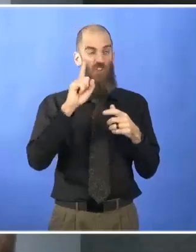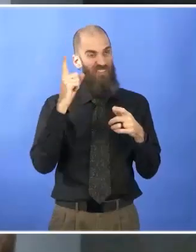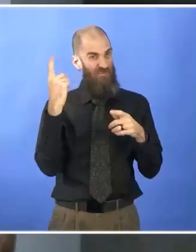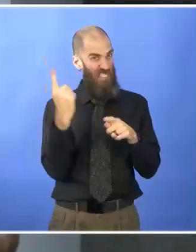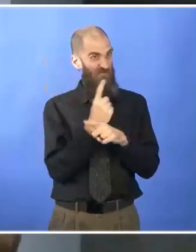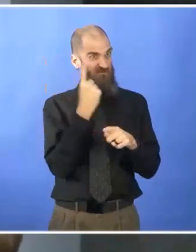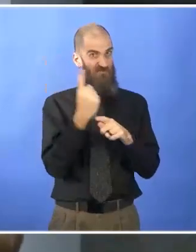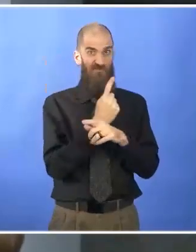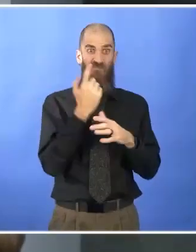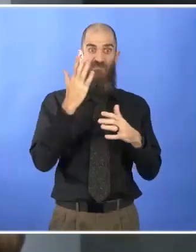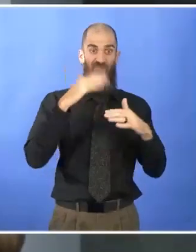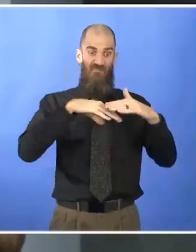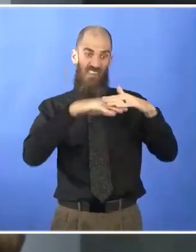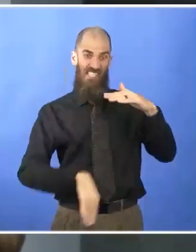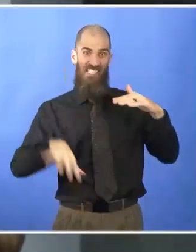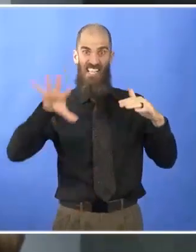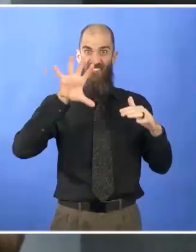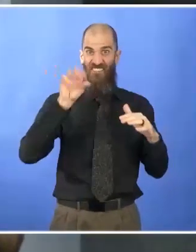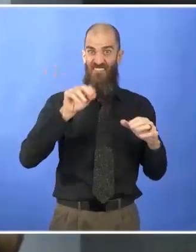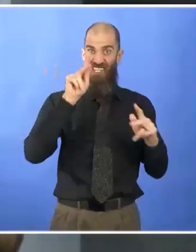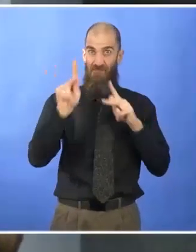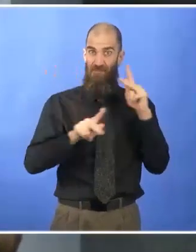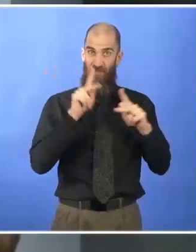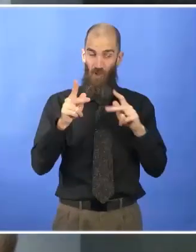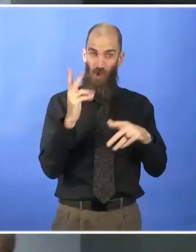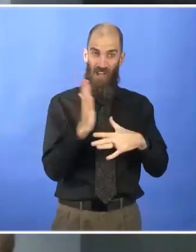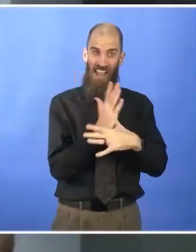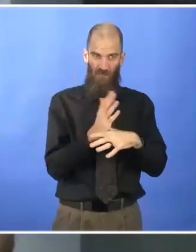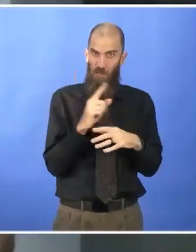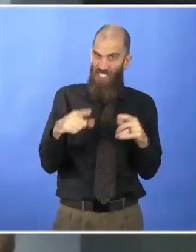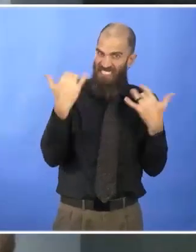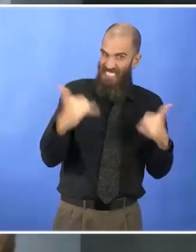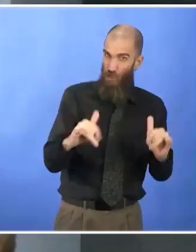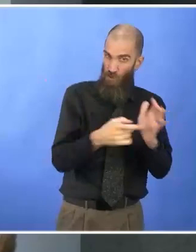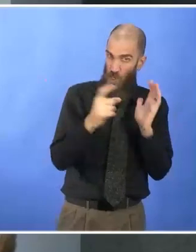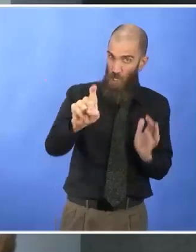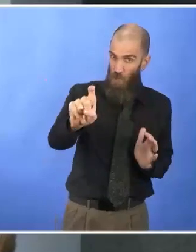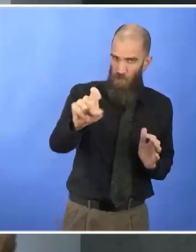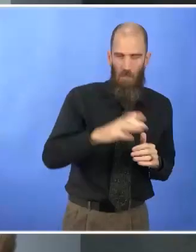CHARGES FOR INMATE CALLING SERVICES BE DISCLOSED TO USERS